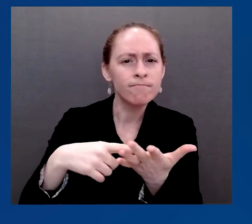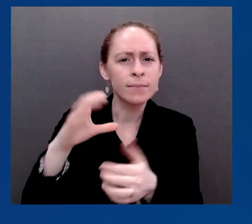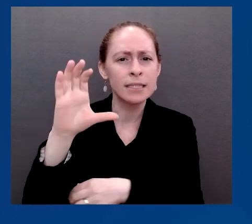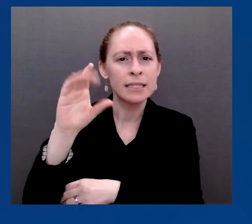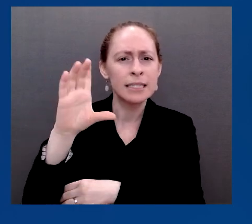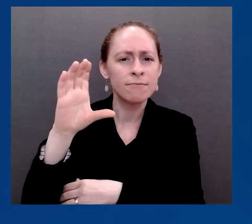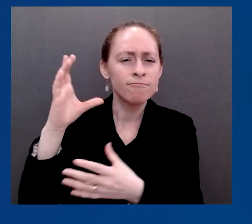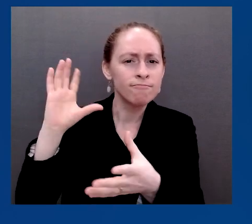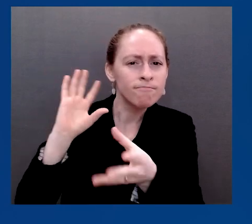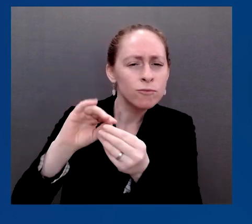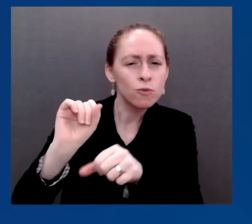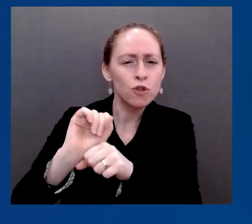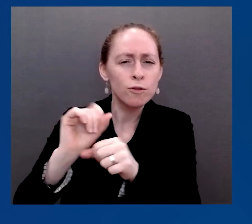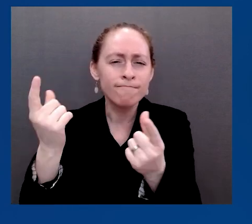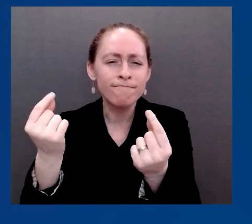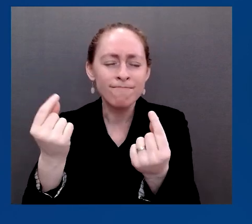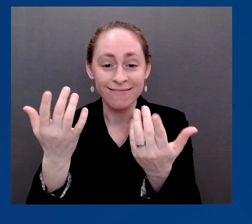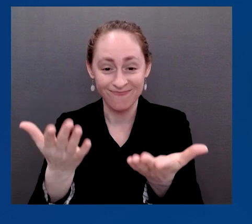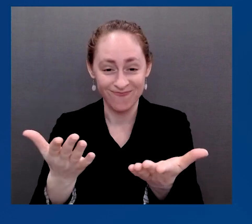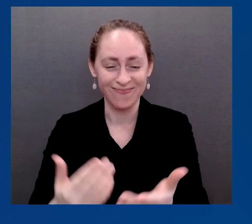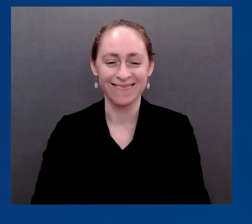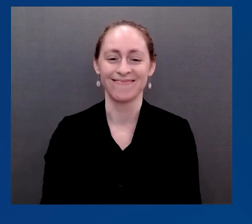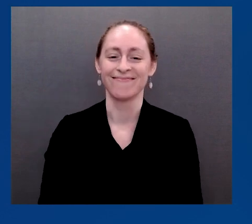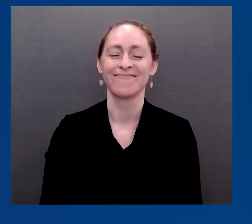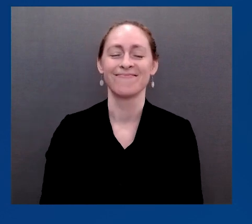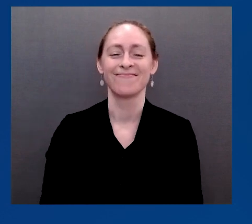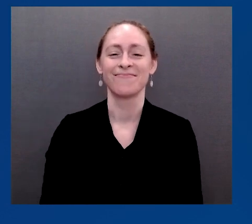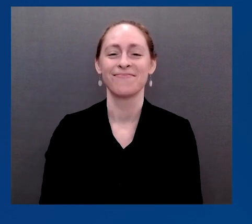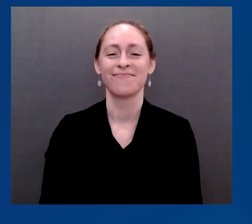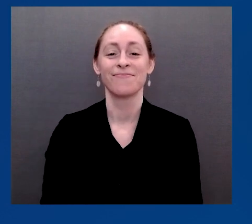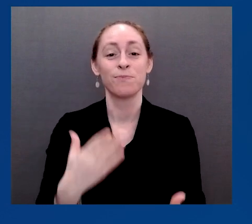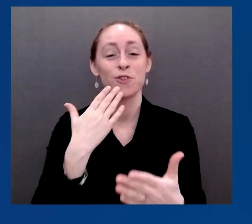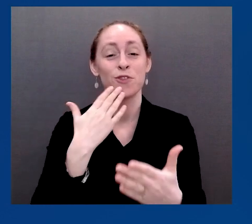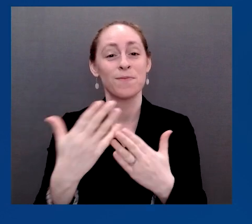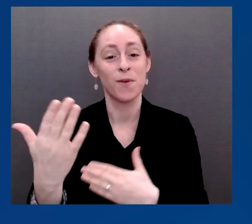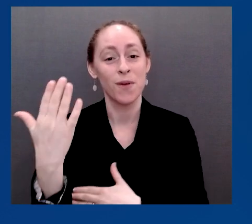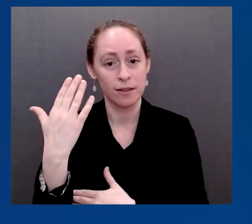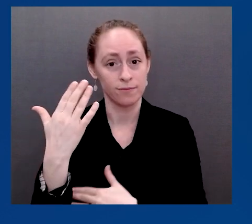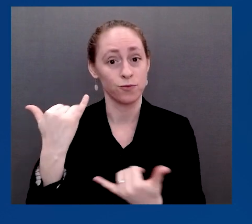I'd like to start by walking you through today's data. The current seven-day daily average of cases